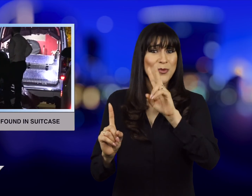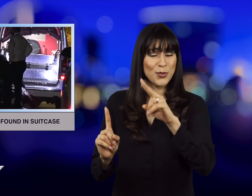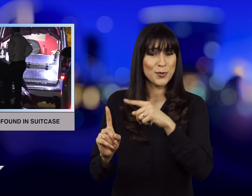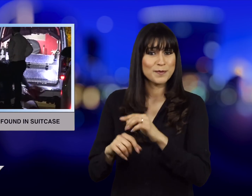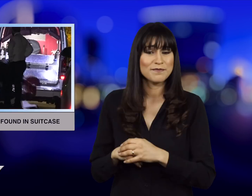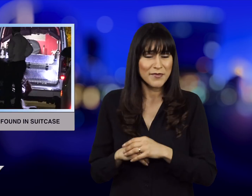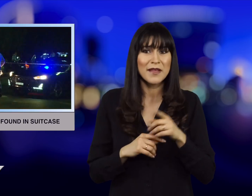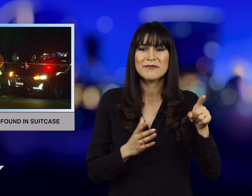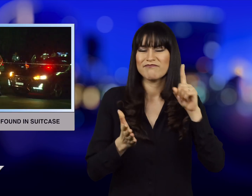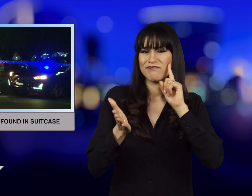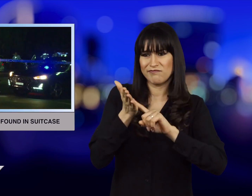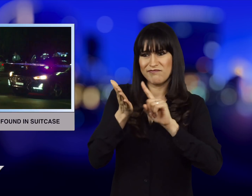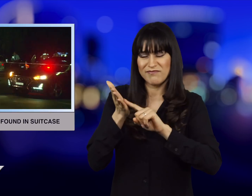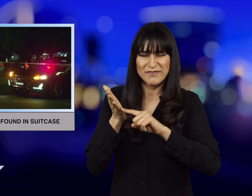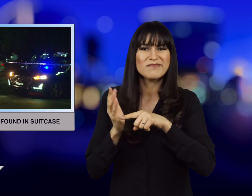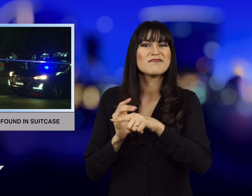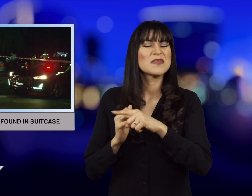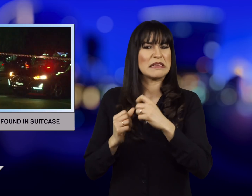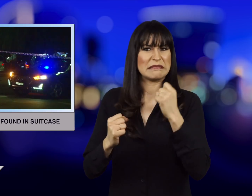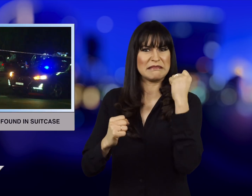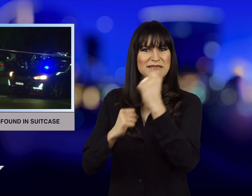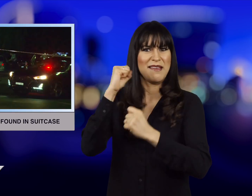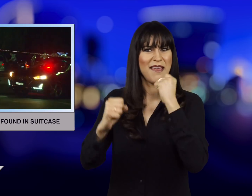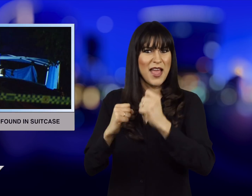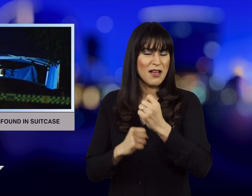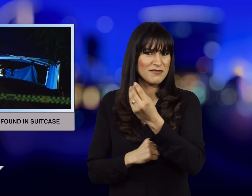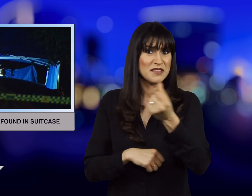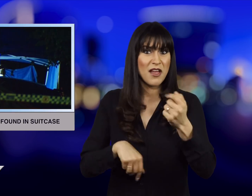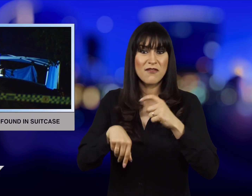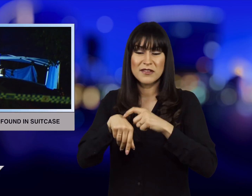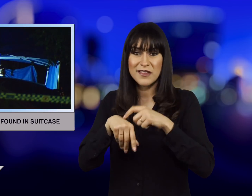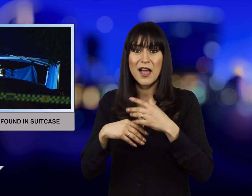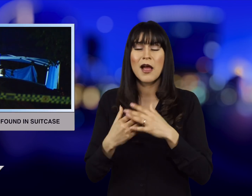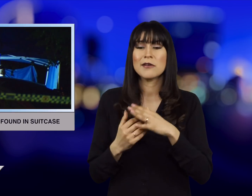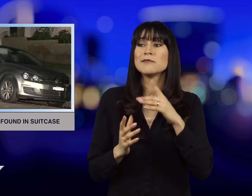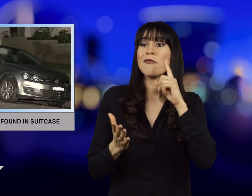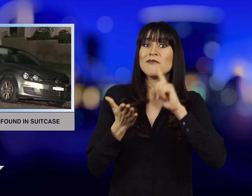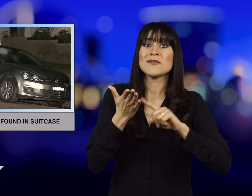in her own car. She had been stabbed several times.